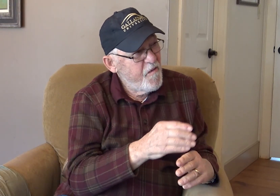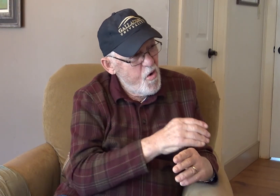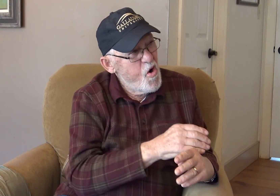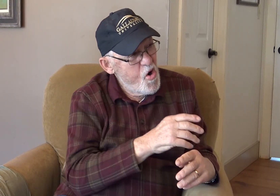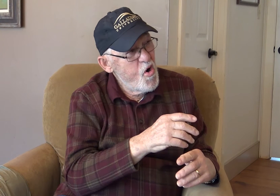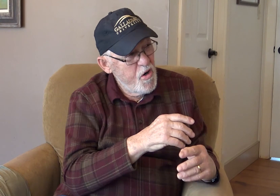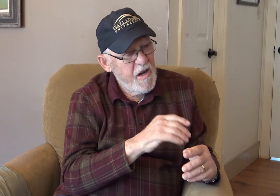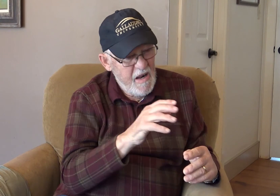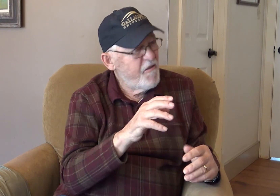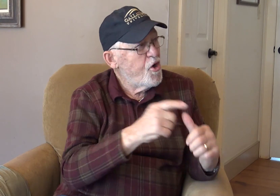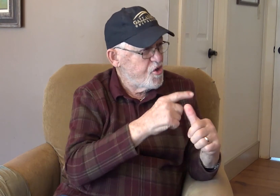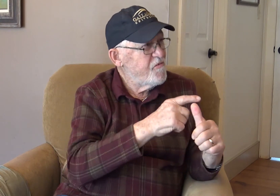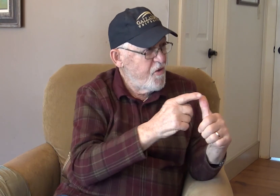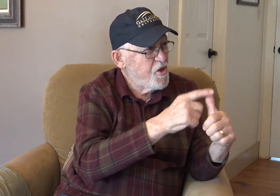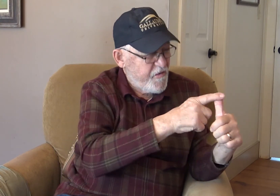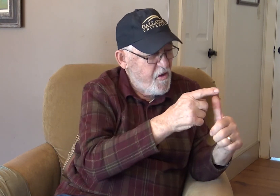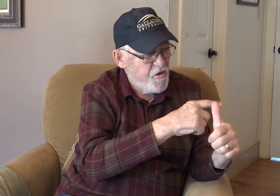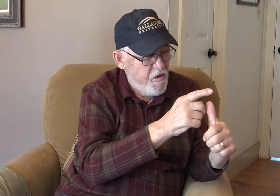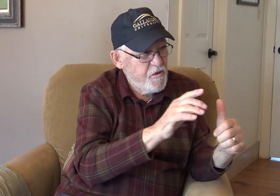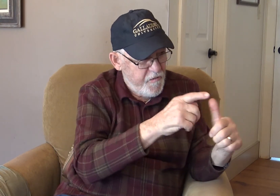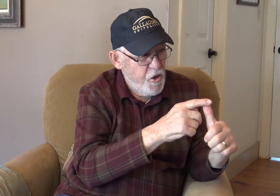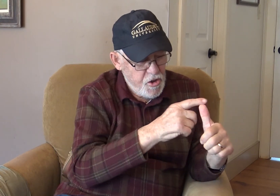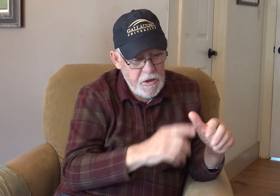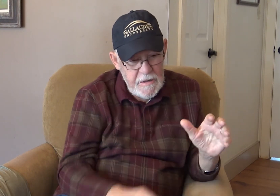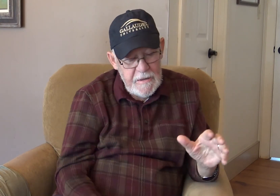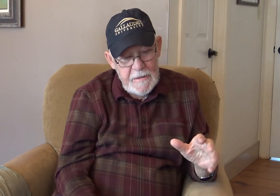Before - [interviewer off-screen] - Yes, the first, the very first.